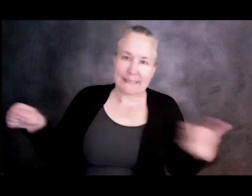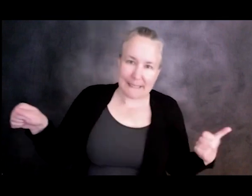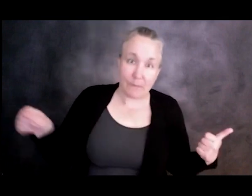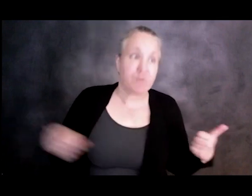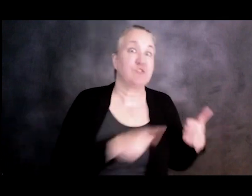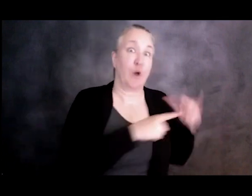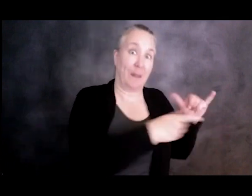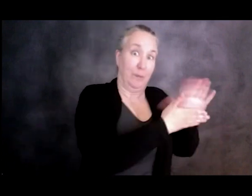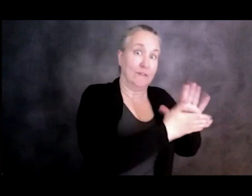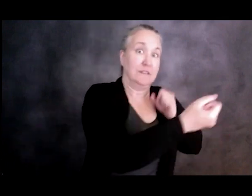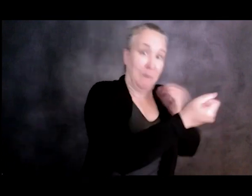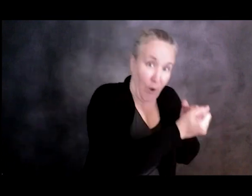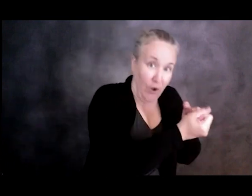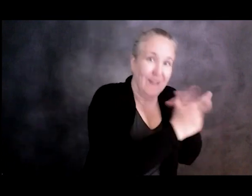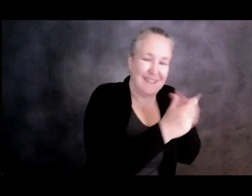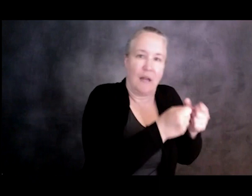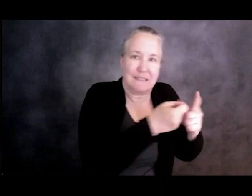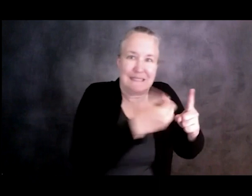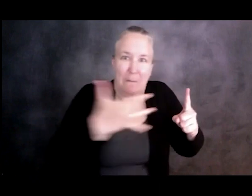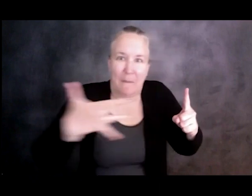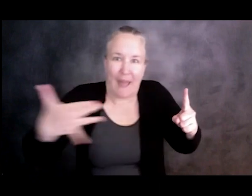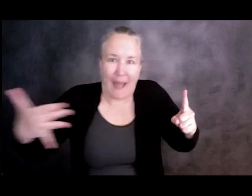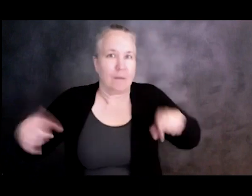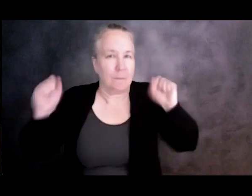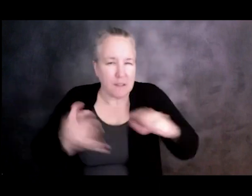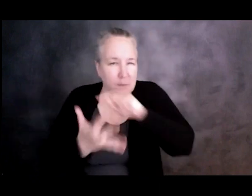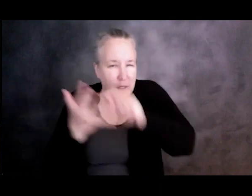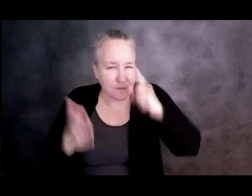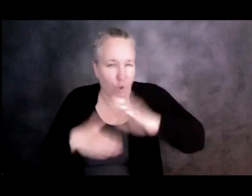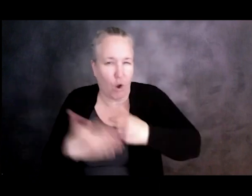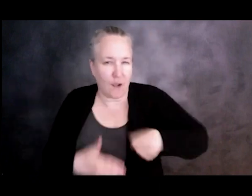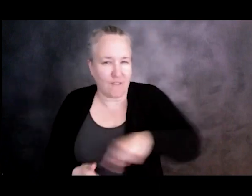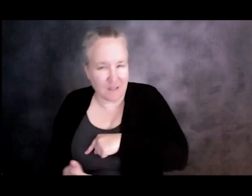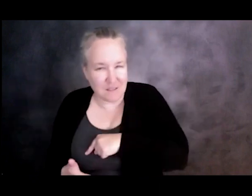to work expanding the fields and the possibilities for all of us in different places.